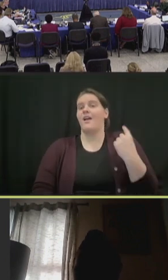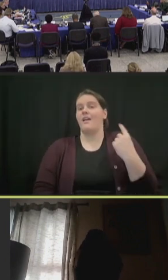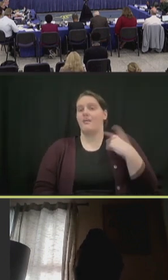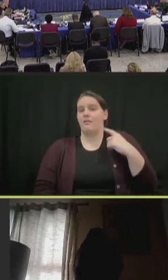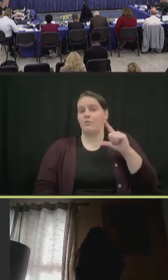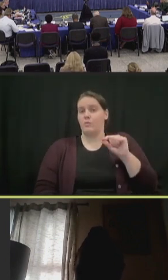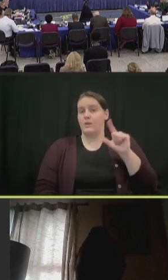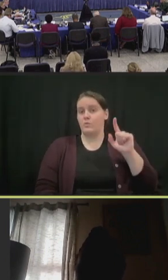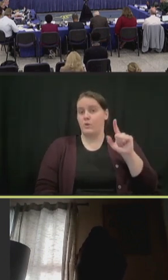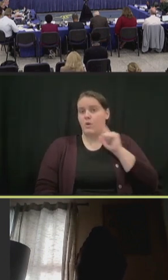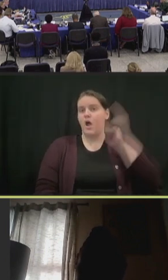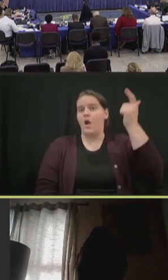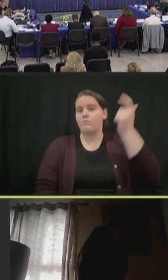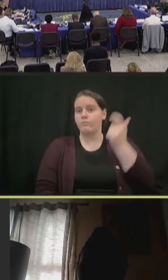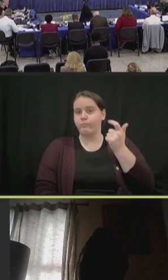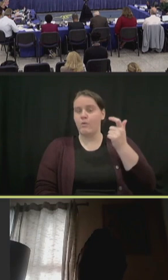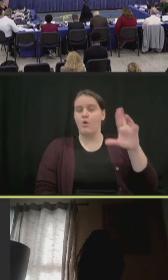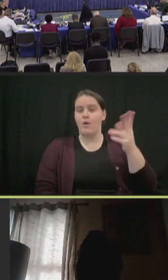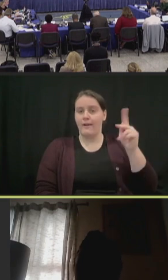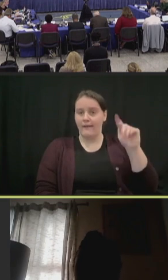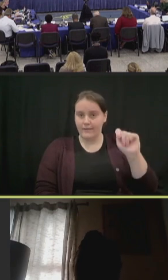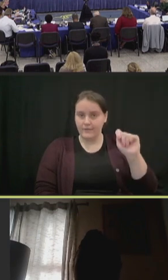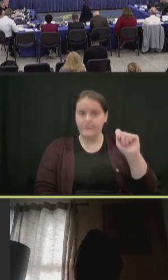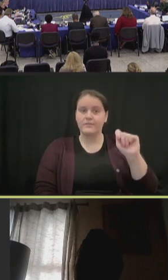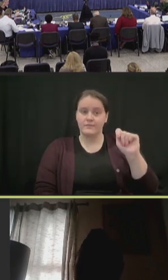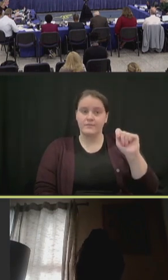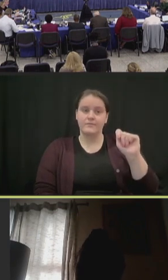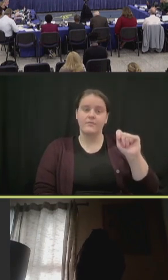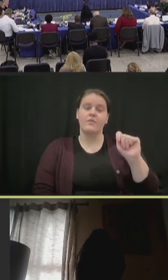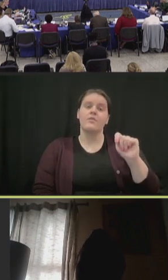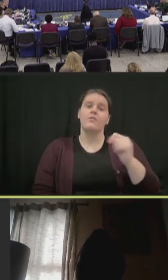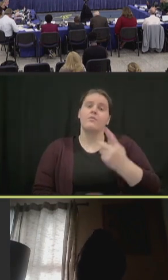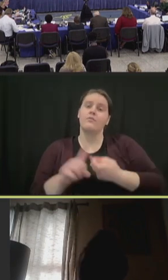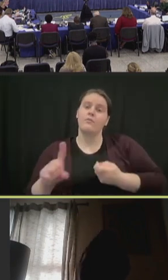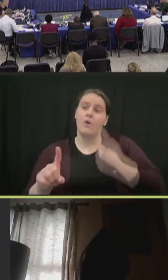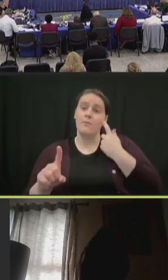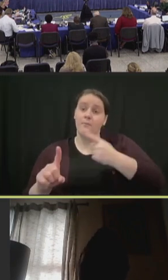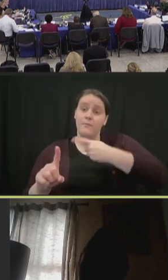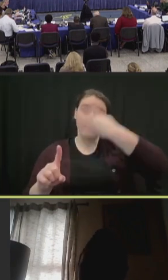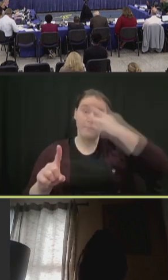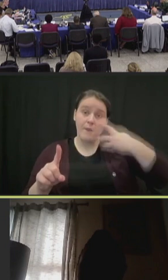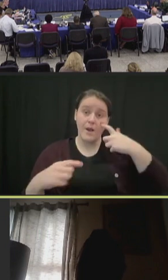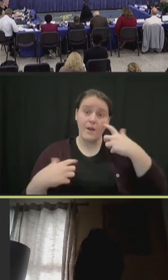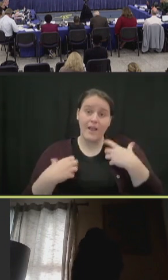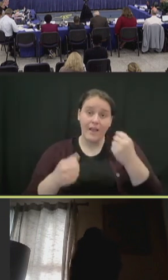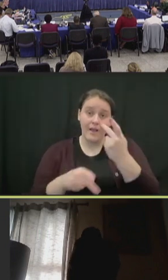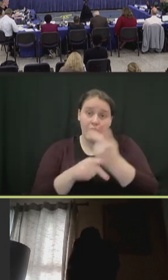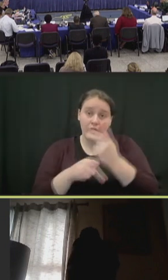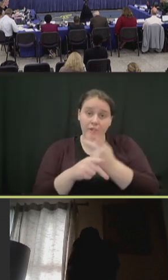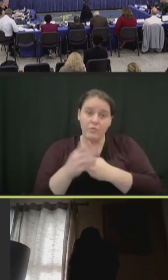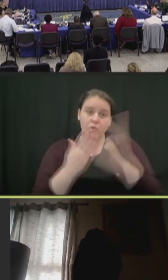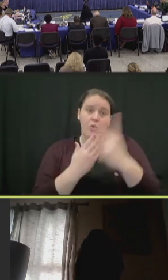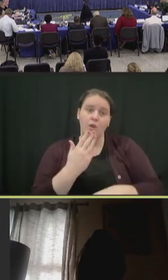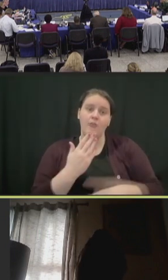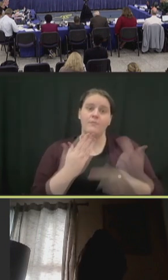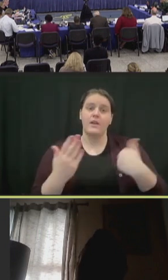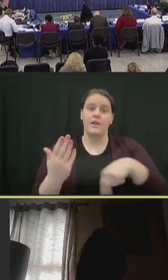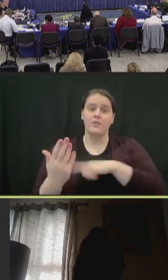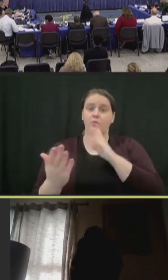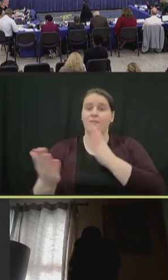healthcare program and has since served over 60,000 migrants. And this number doesn't